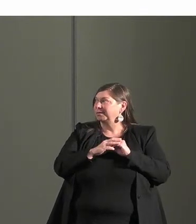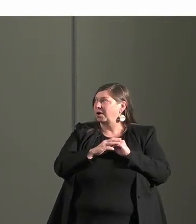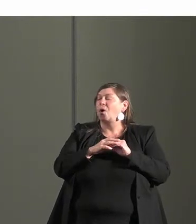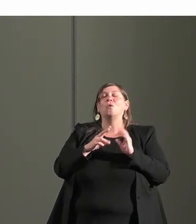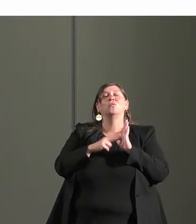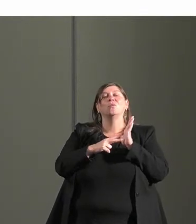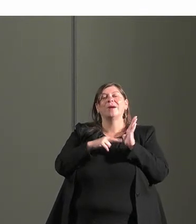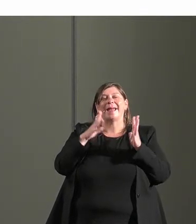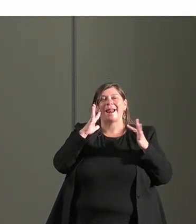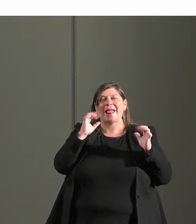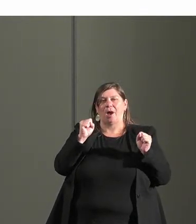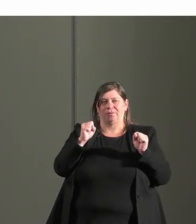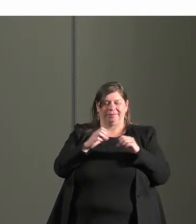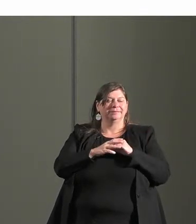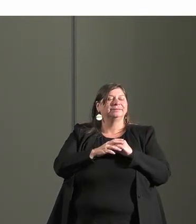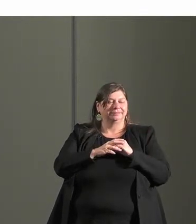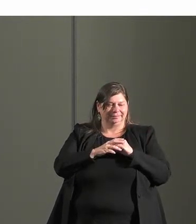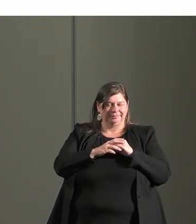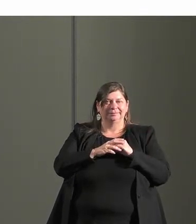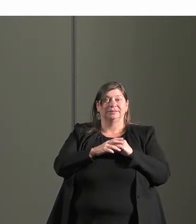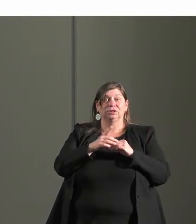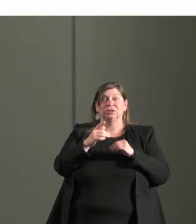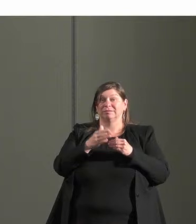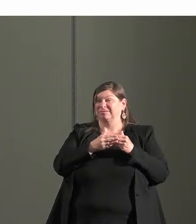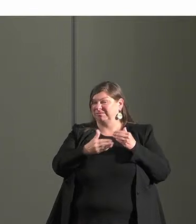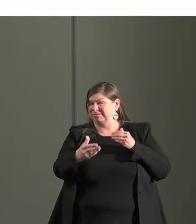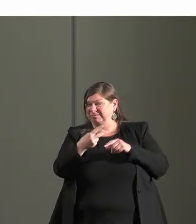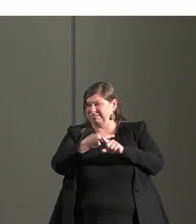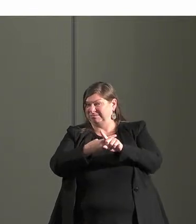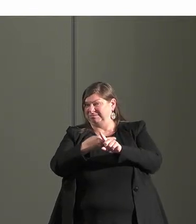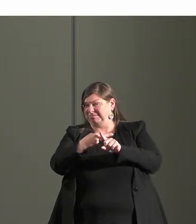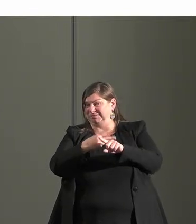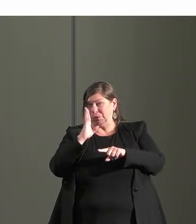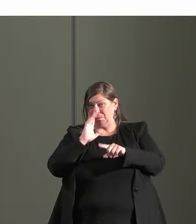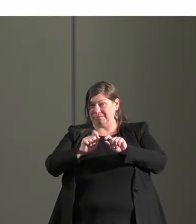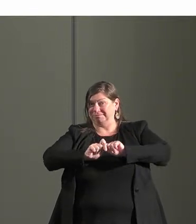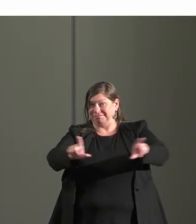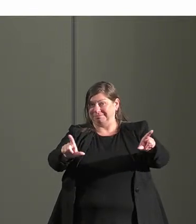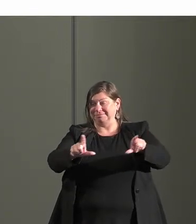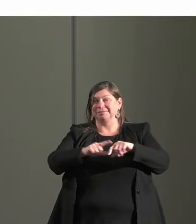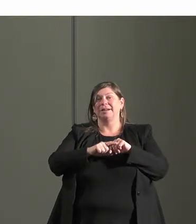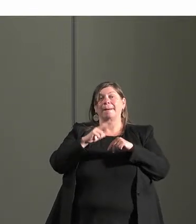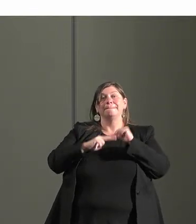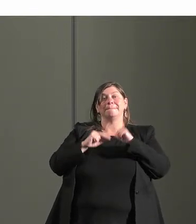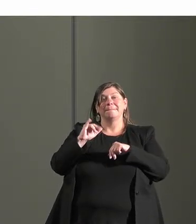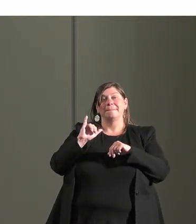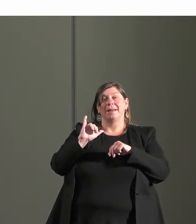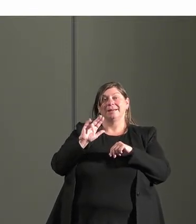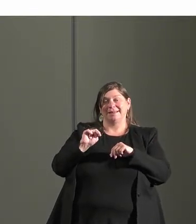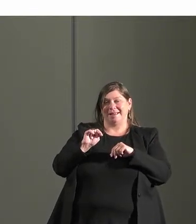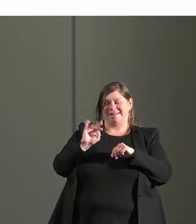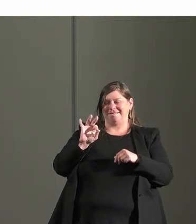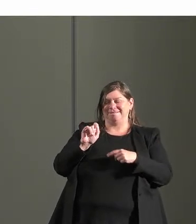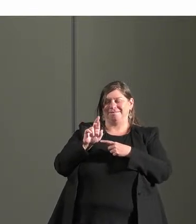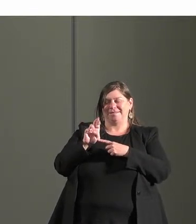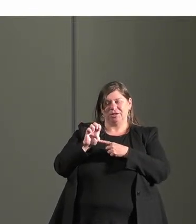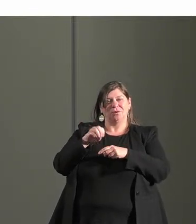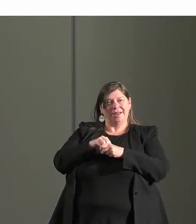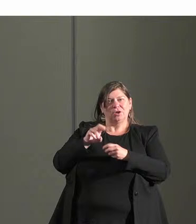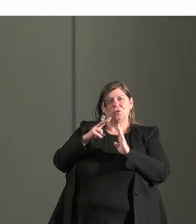with reading mode. In the current months read